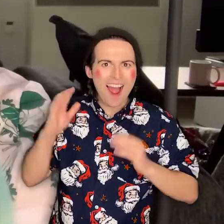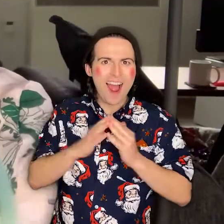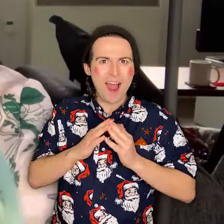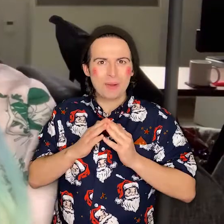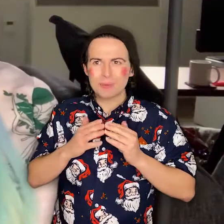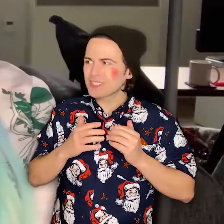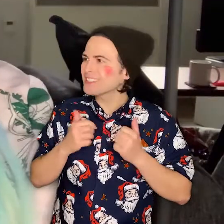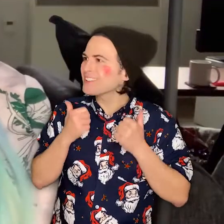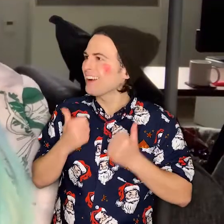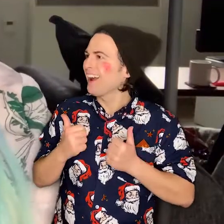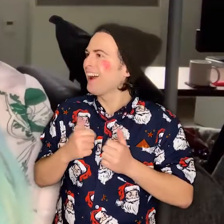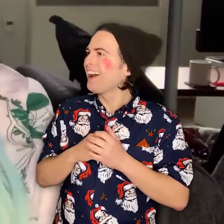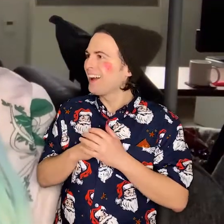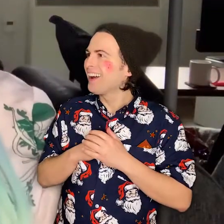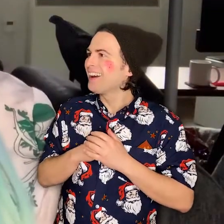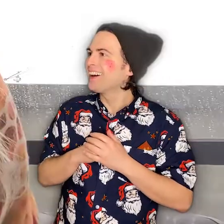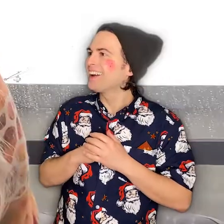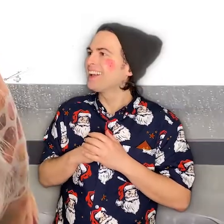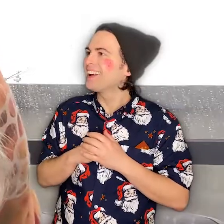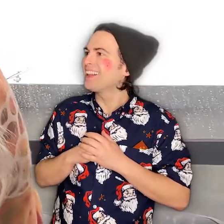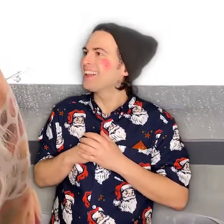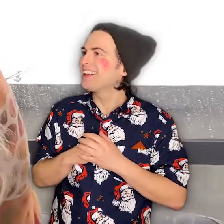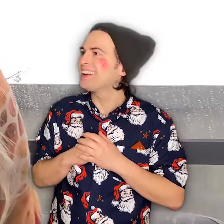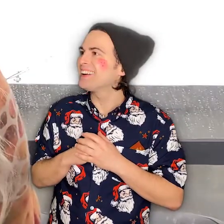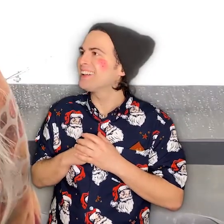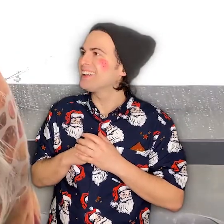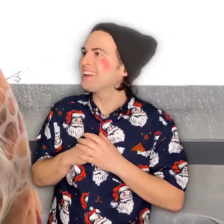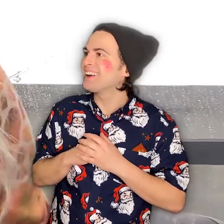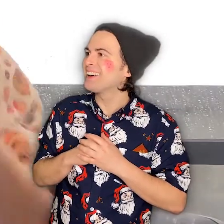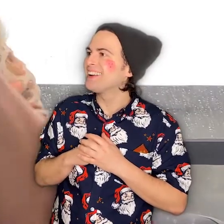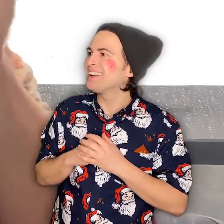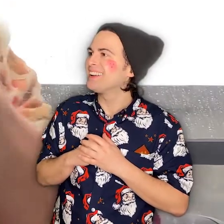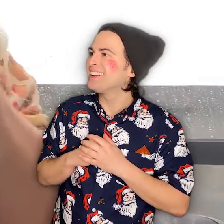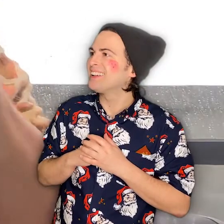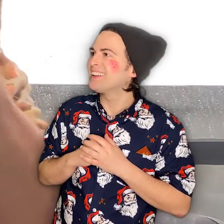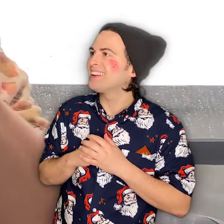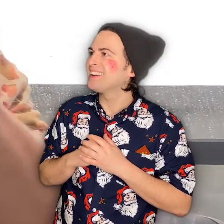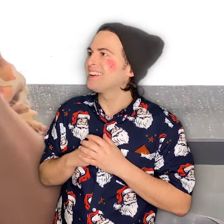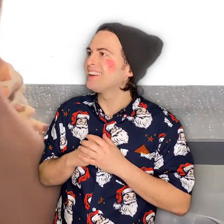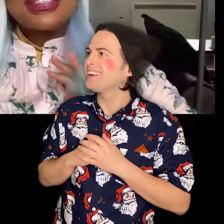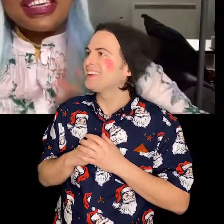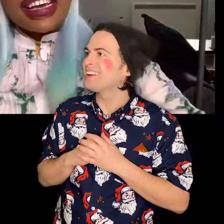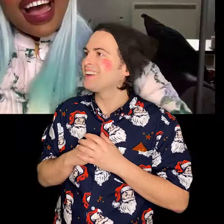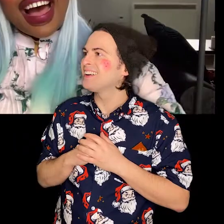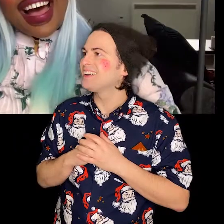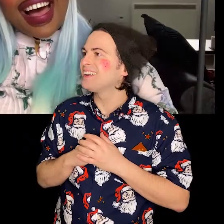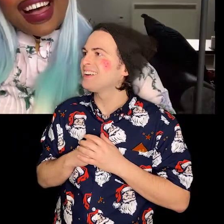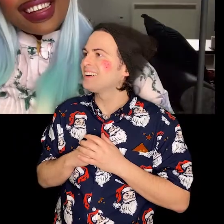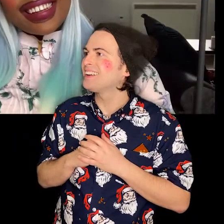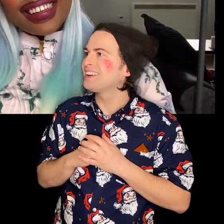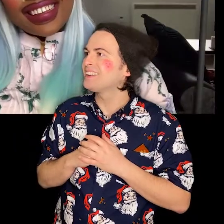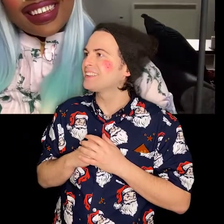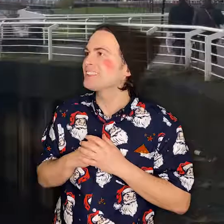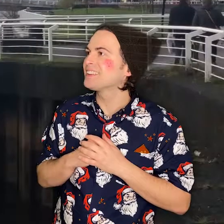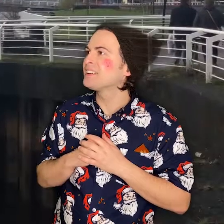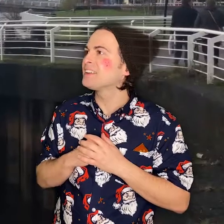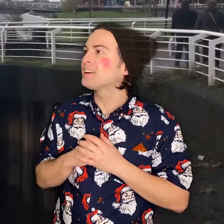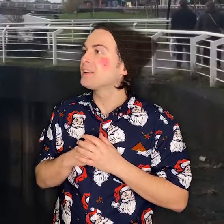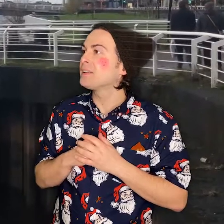WhatsApp me and well sort out when suits. Carina – No worries hen, I will do. Talk soon, Seeyaaaaaa Cindy – Seeyaaaa